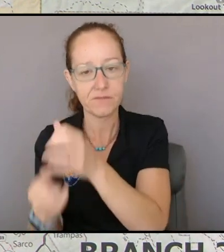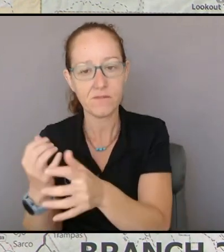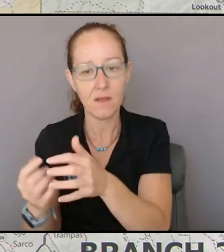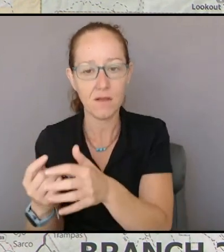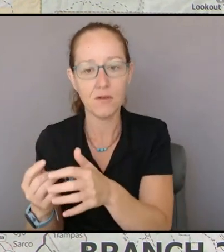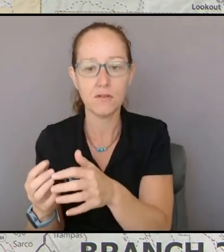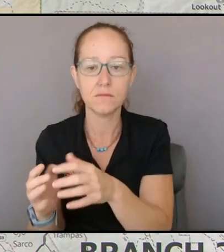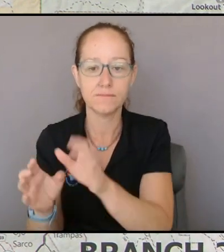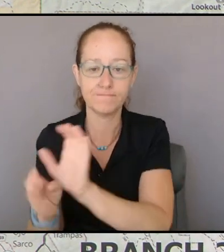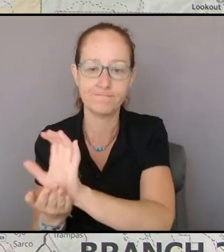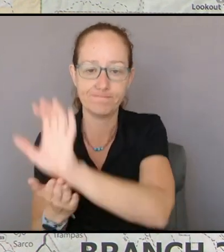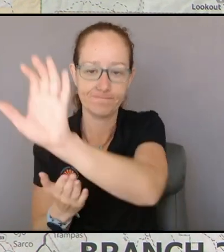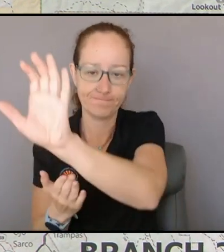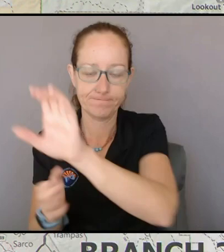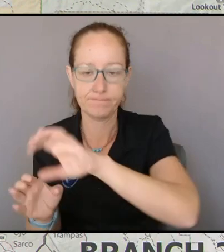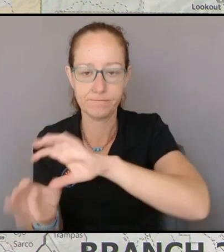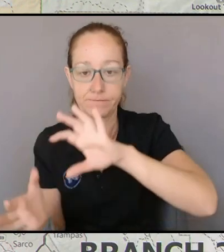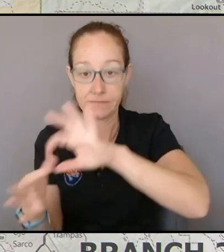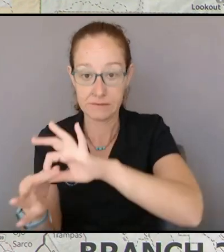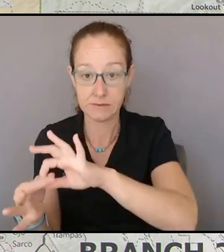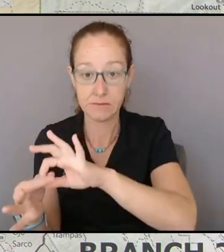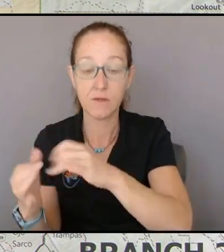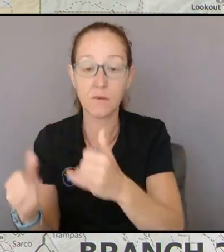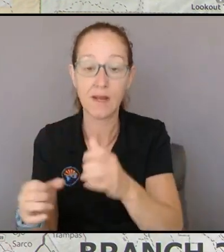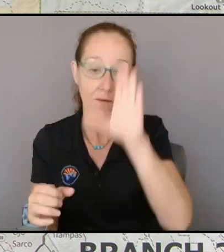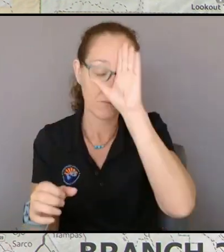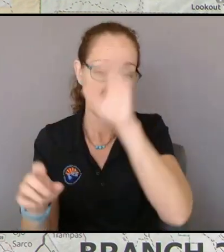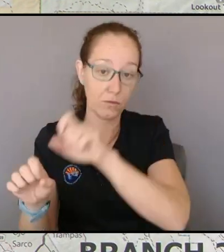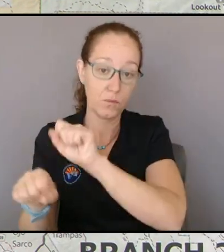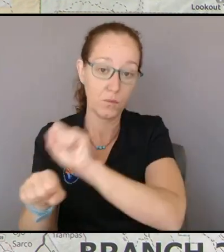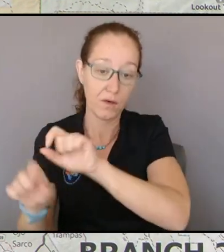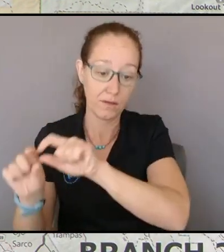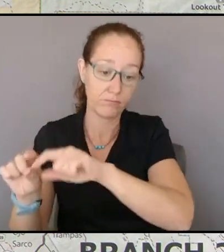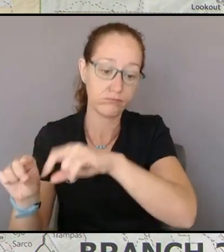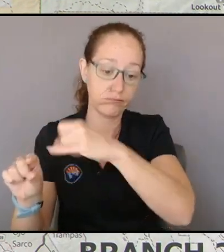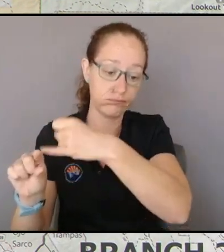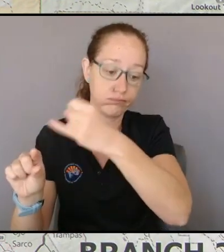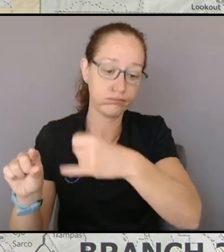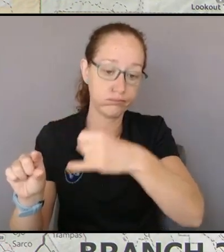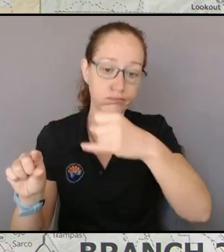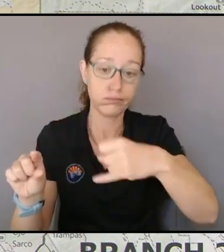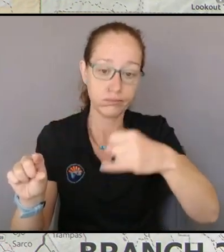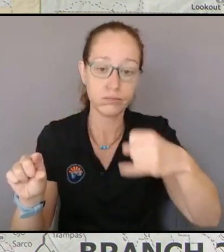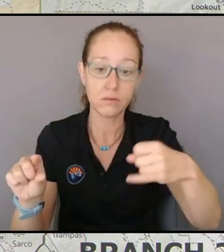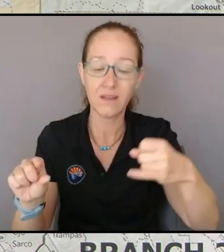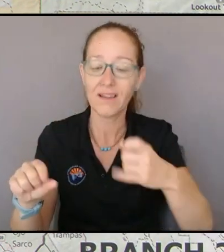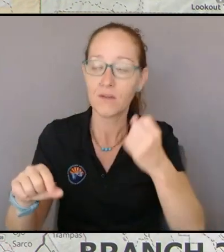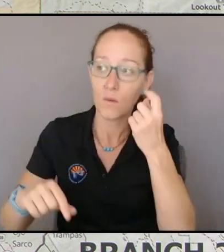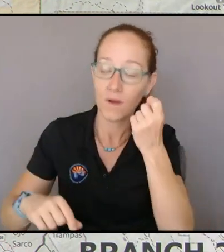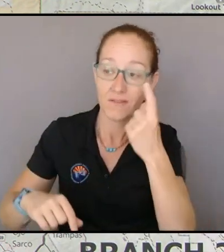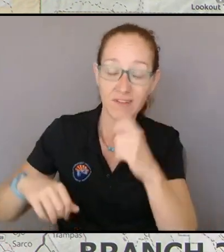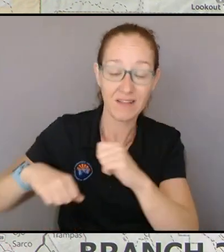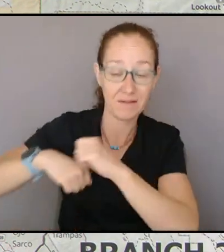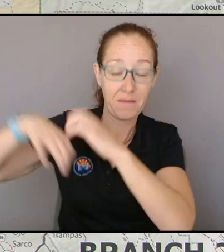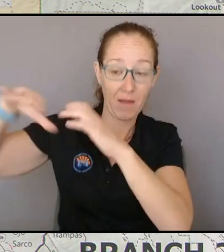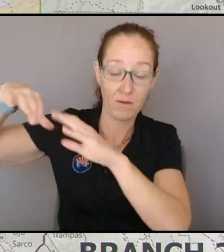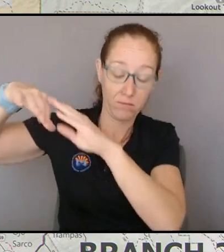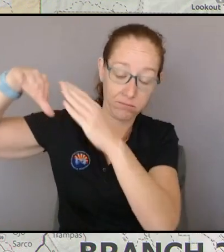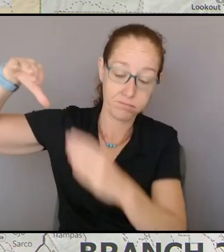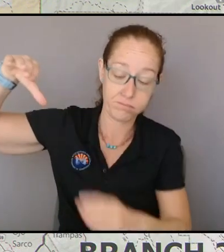And this is just heavy, it's mid slope, so you're halfway up a steep slope, the fire's laterally across the slope, and you're